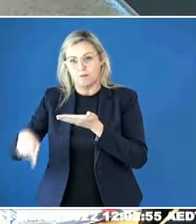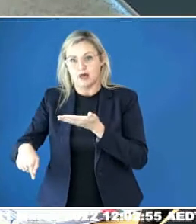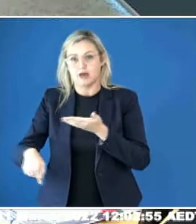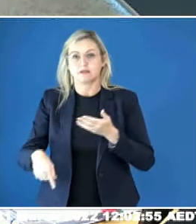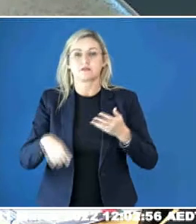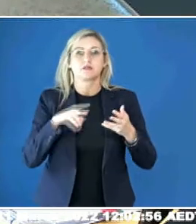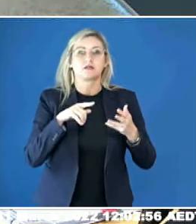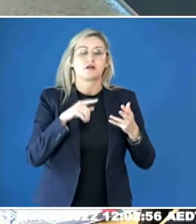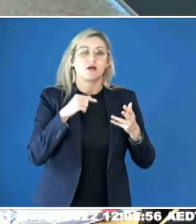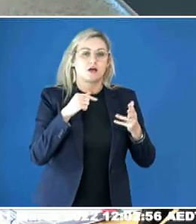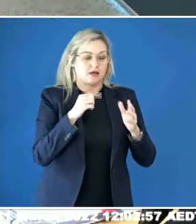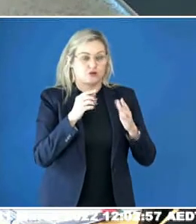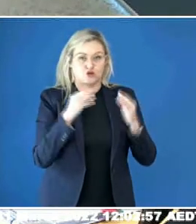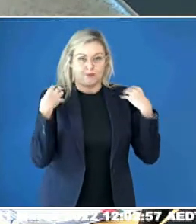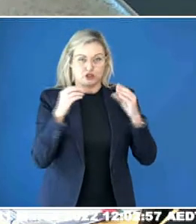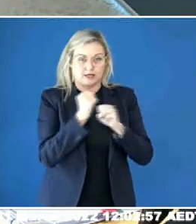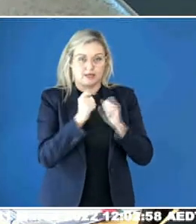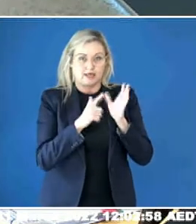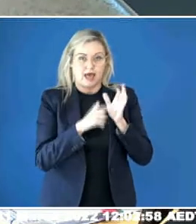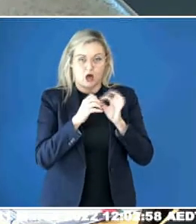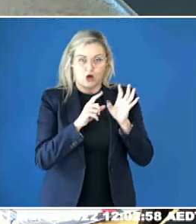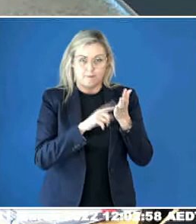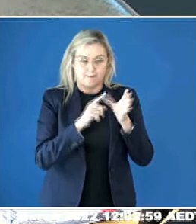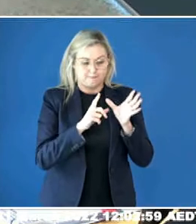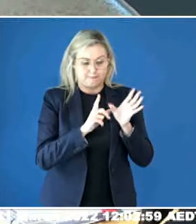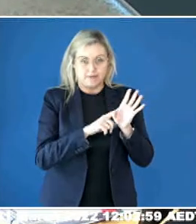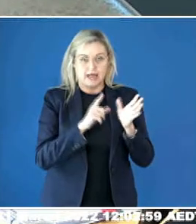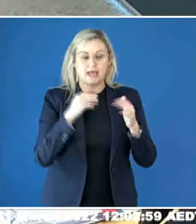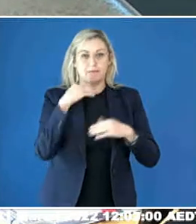I am participating in the hearing from the Sydney hearing room, and, as you know, Ms